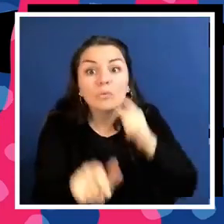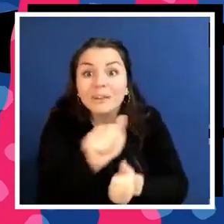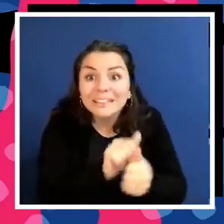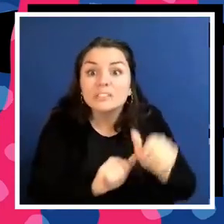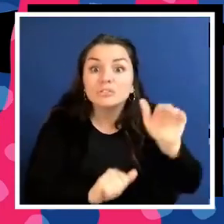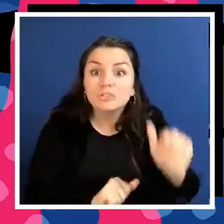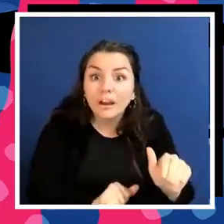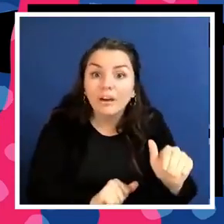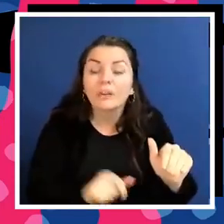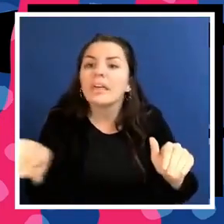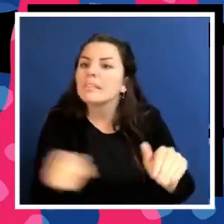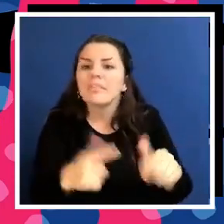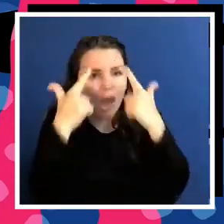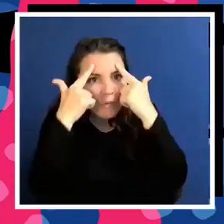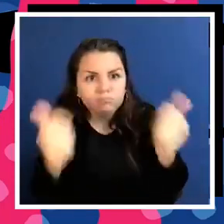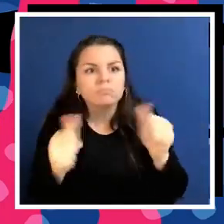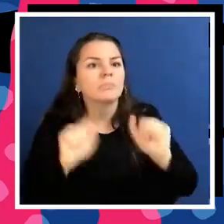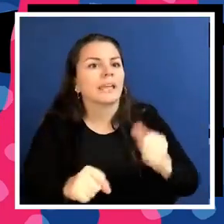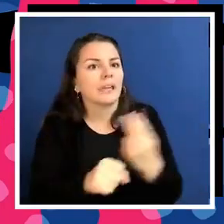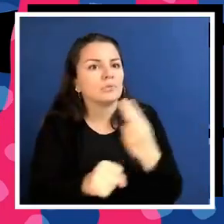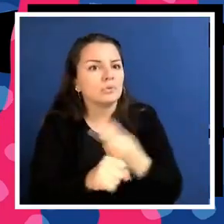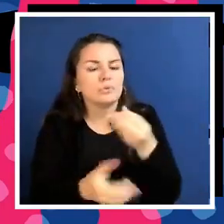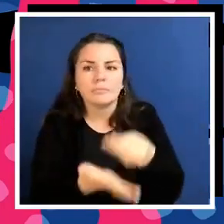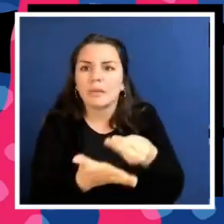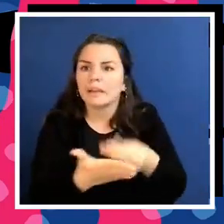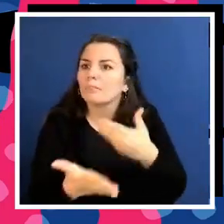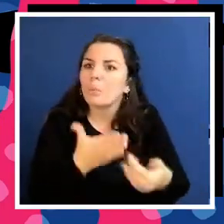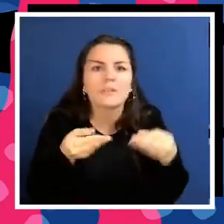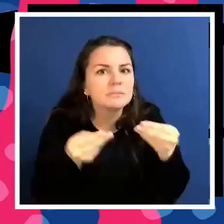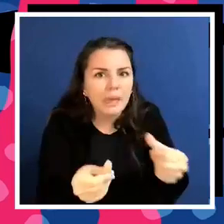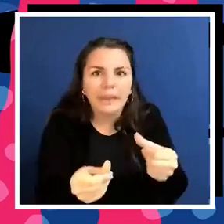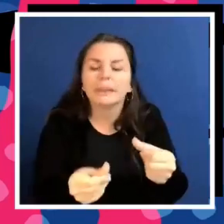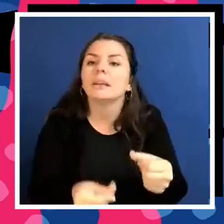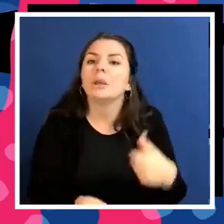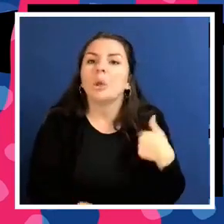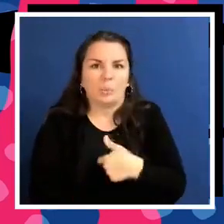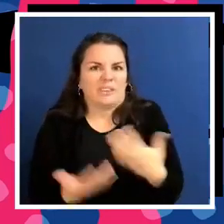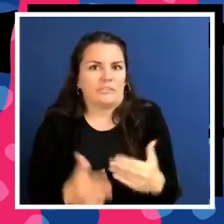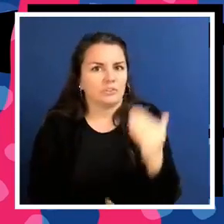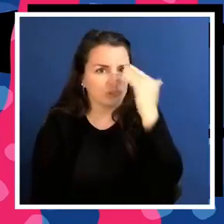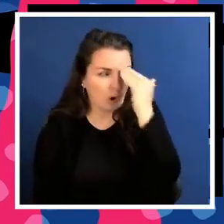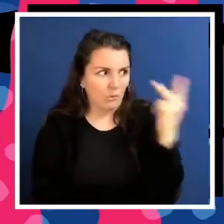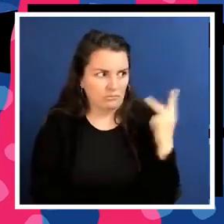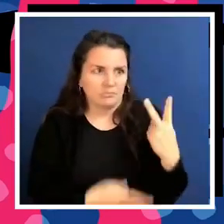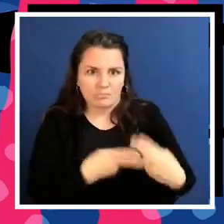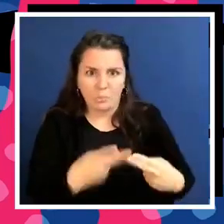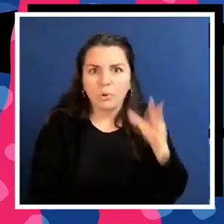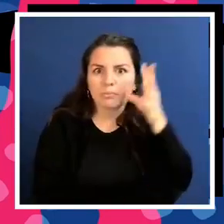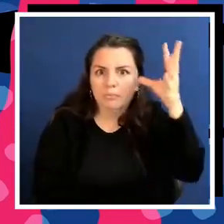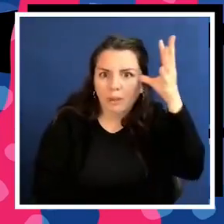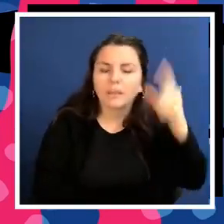OF COURSE IH OF US ARE ENTHUSIASTIC ABOUT CHILD TAX